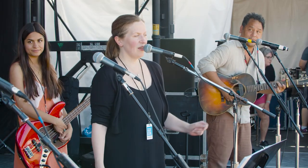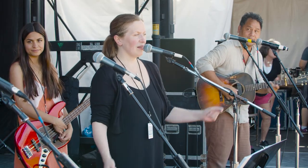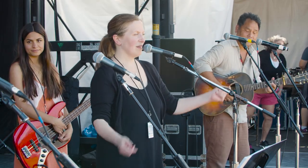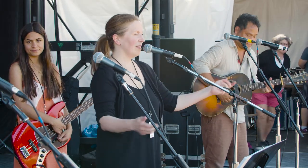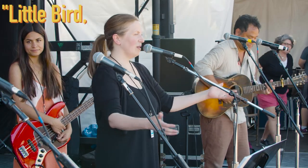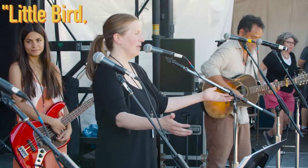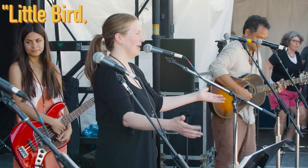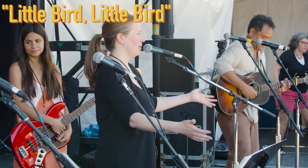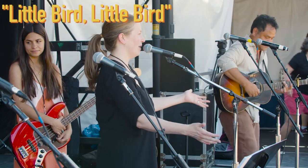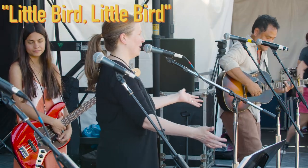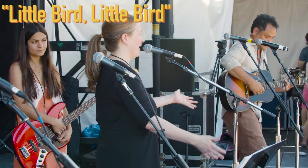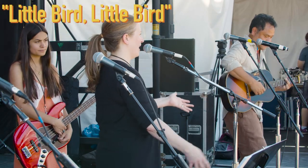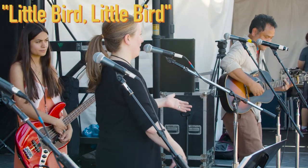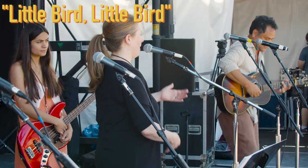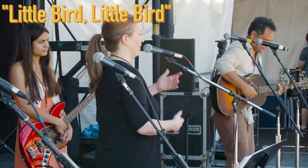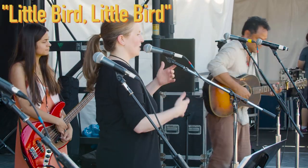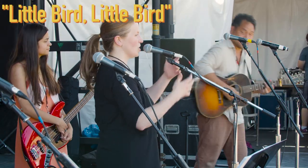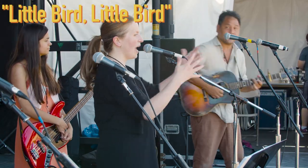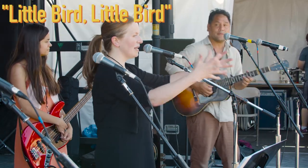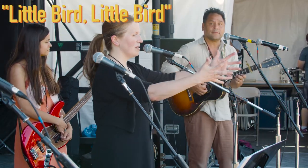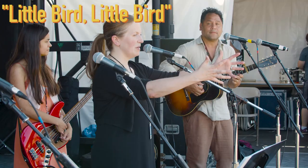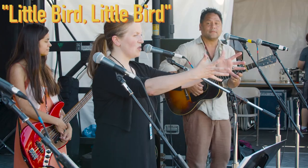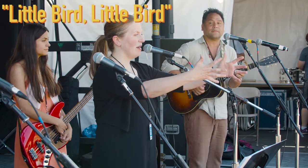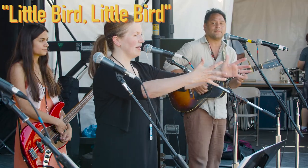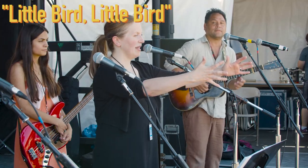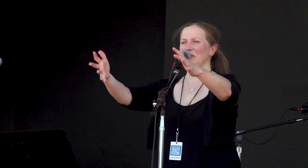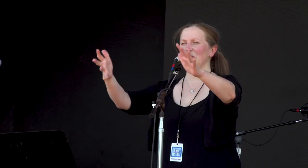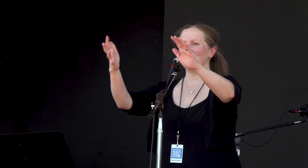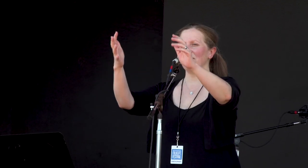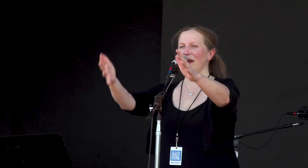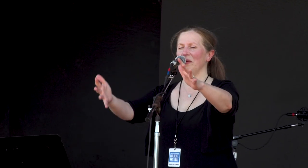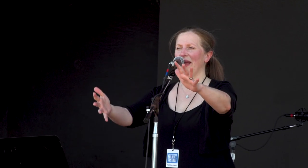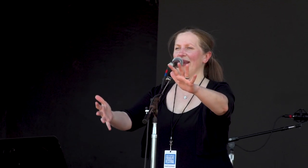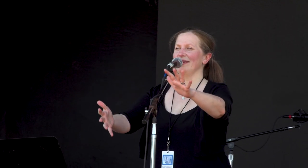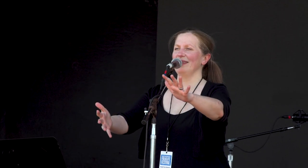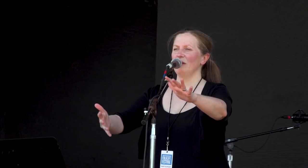This song is the "Little Bird, Little Bird," and I'm gonna try to reach out and connect with you. You're far away.